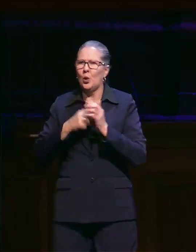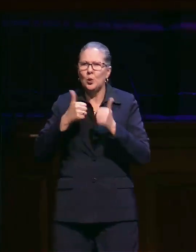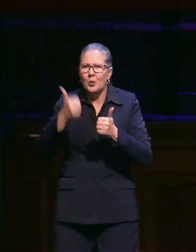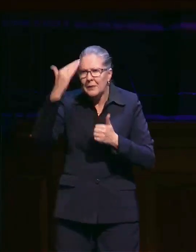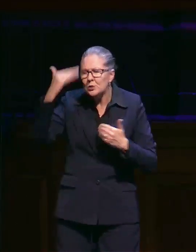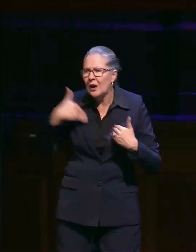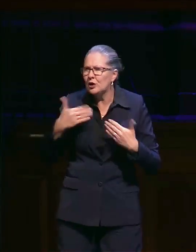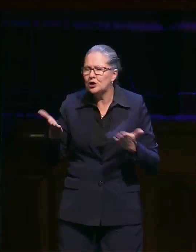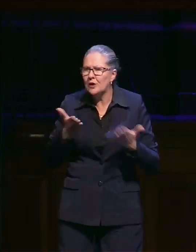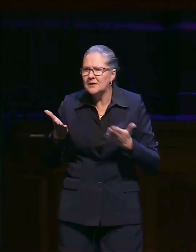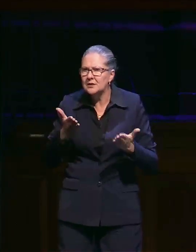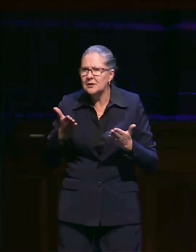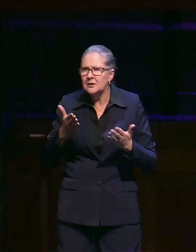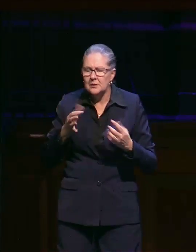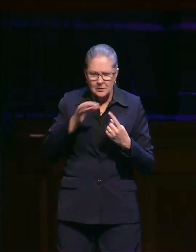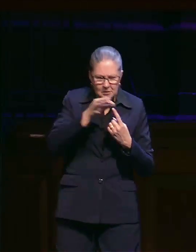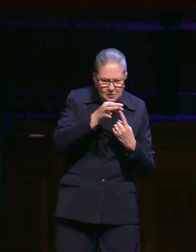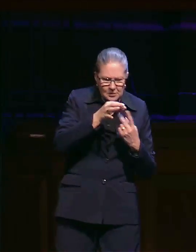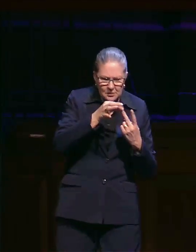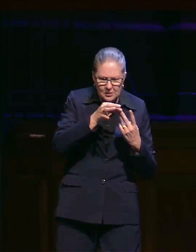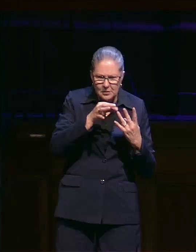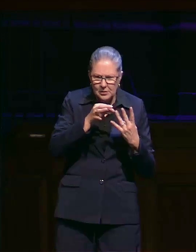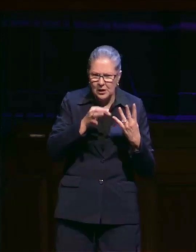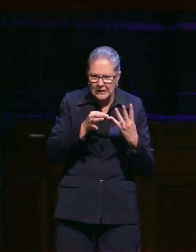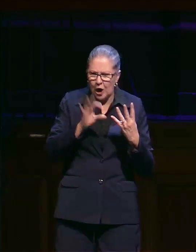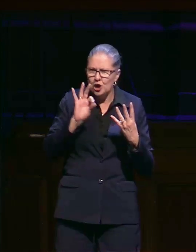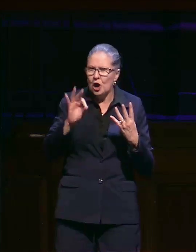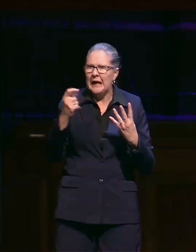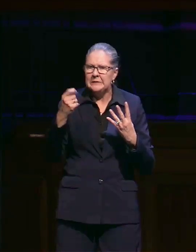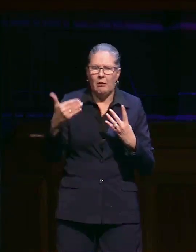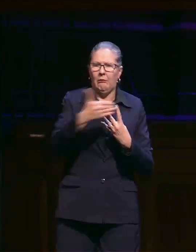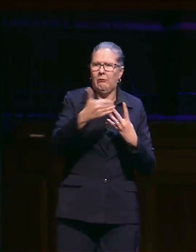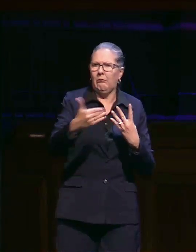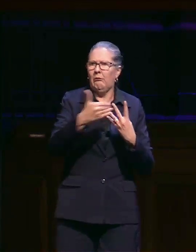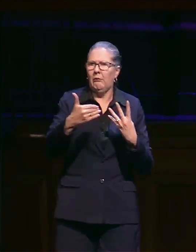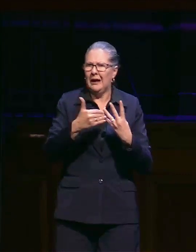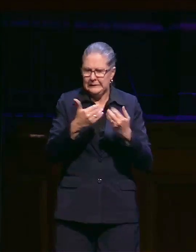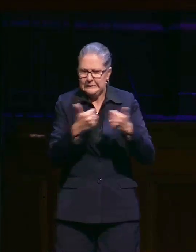the issues that don't fit neatly into a box and we can only seriously tackle